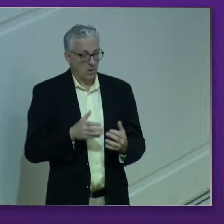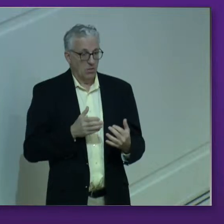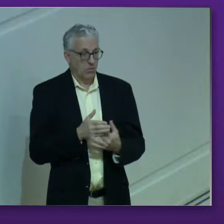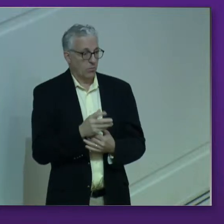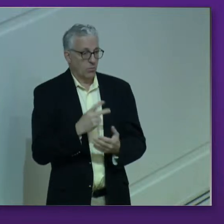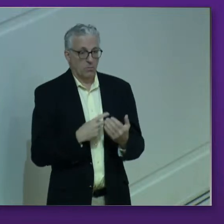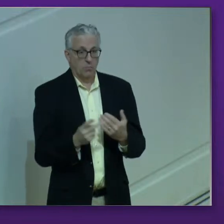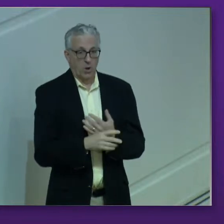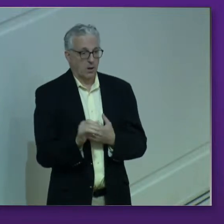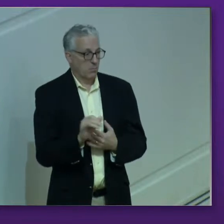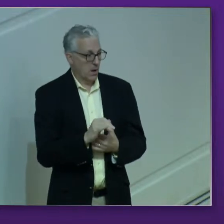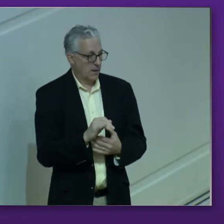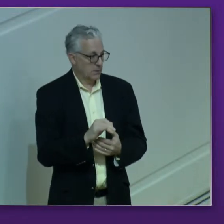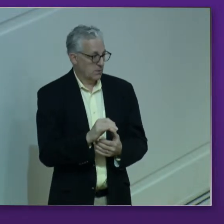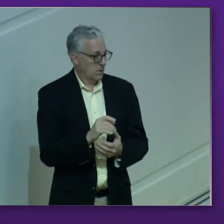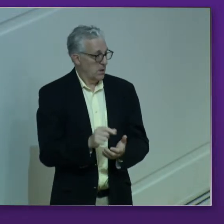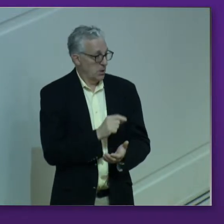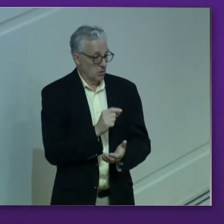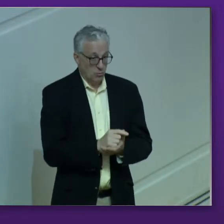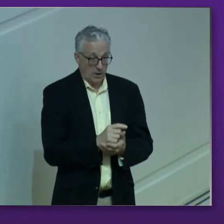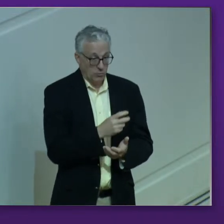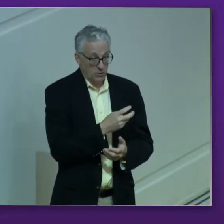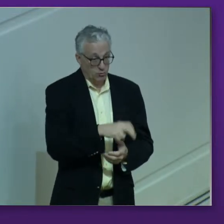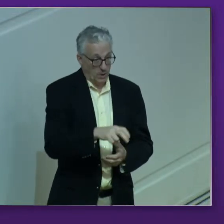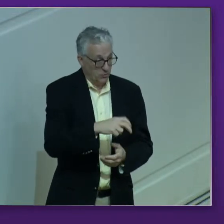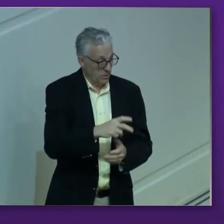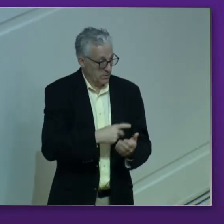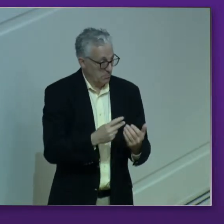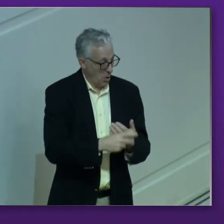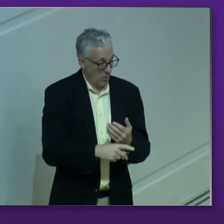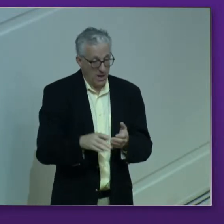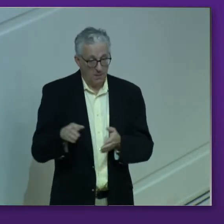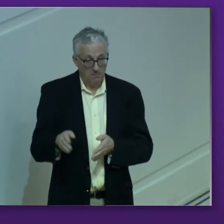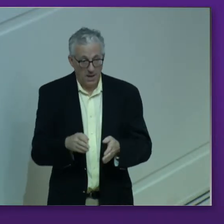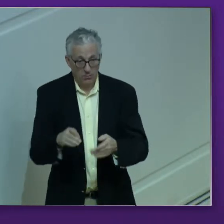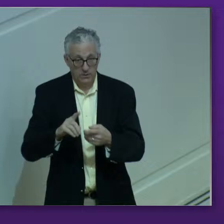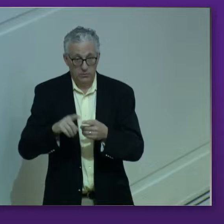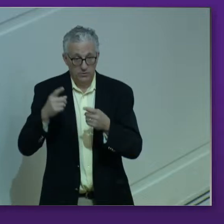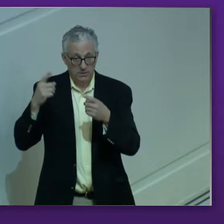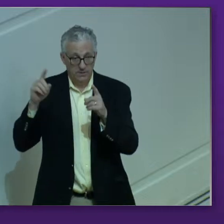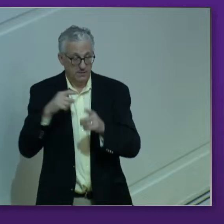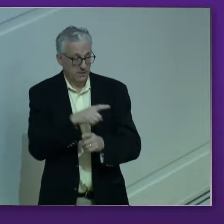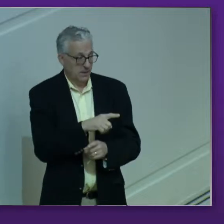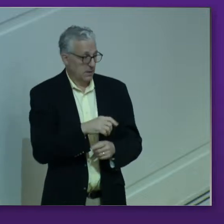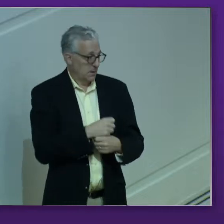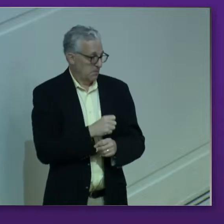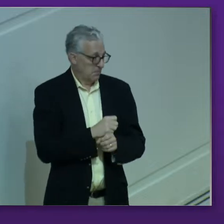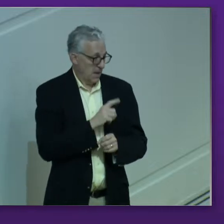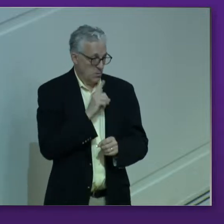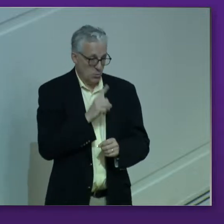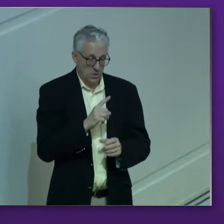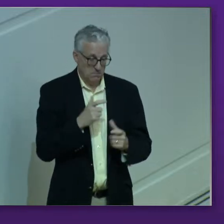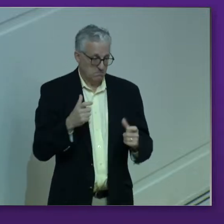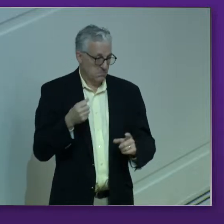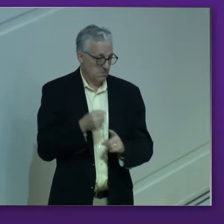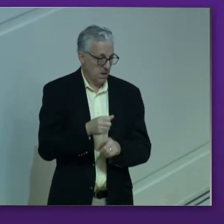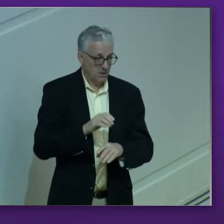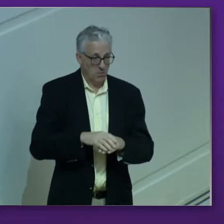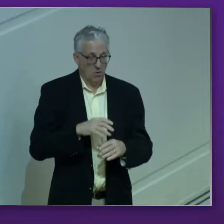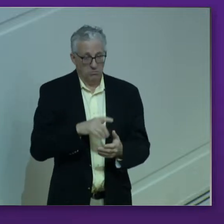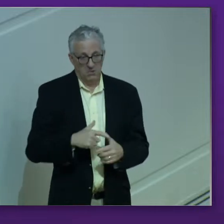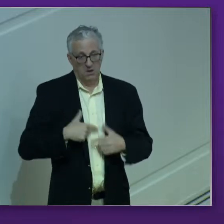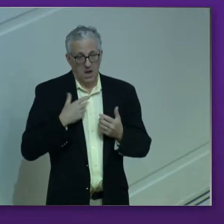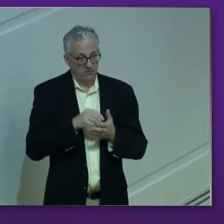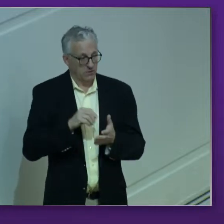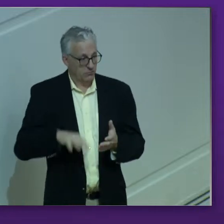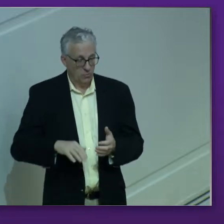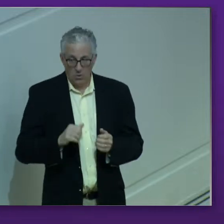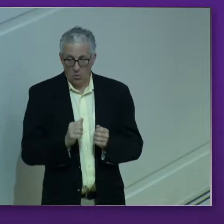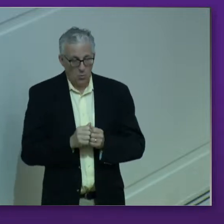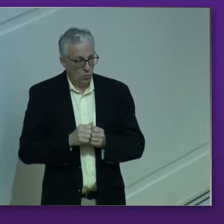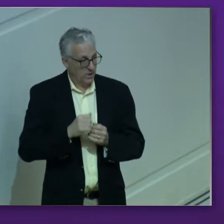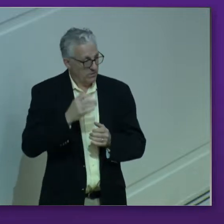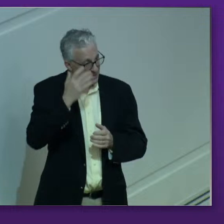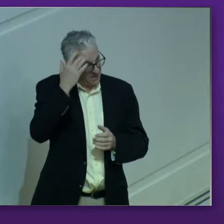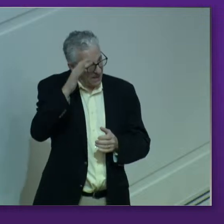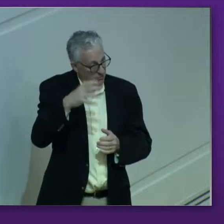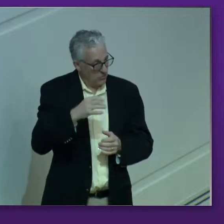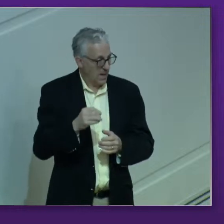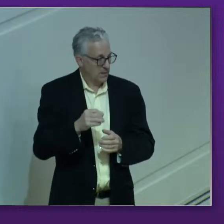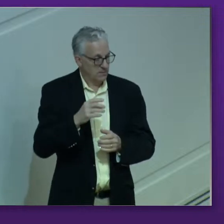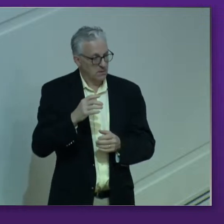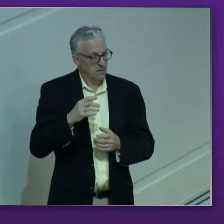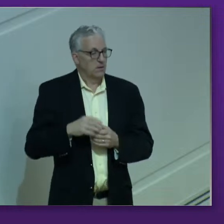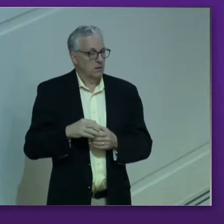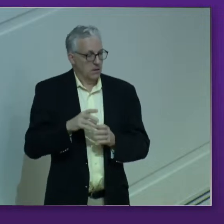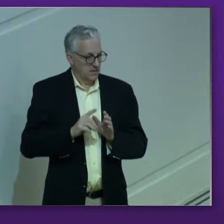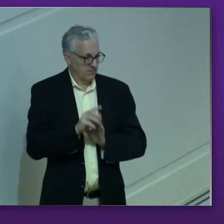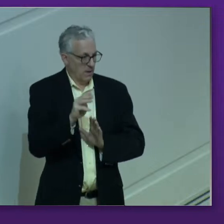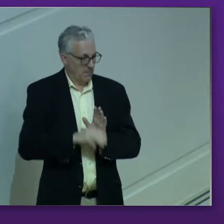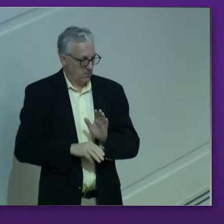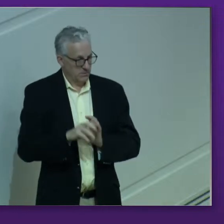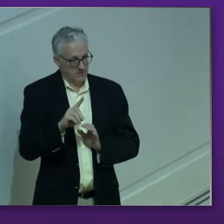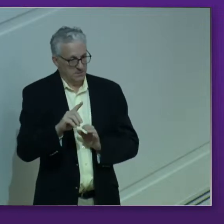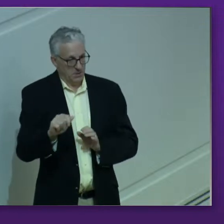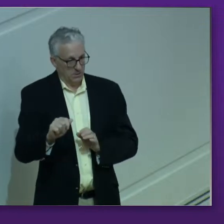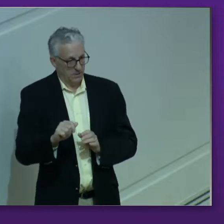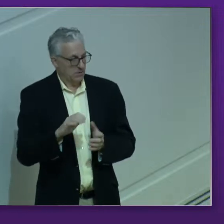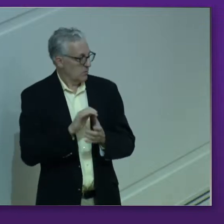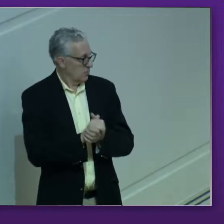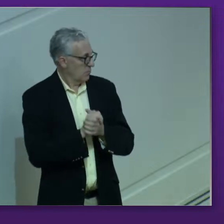WORKING WITH A DIVERSE